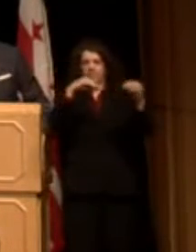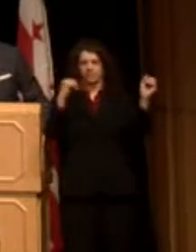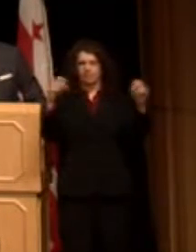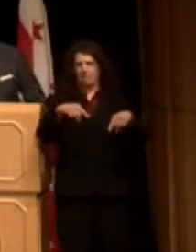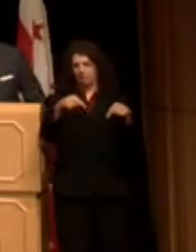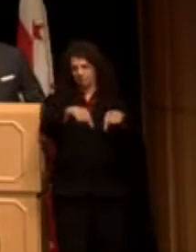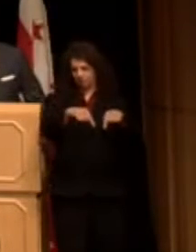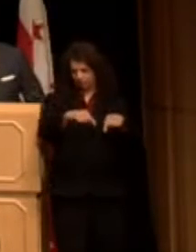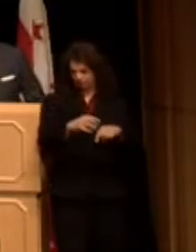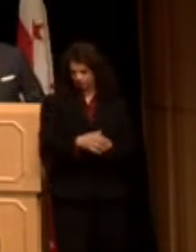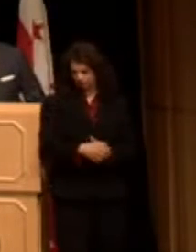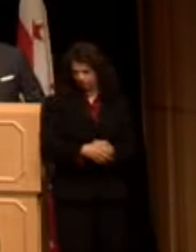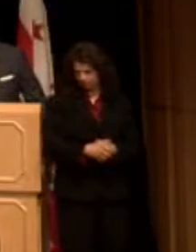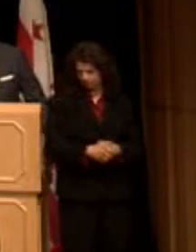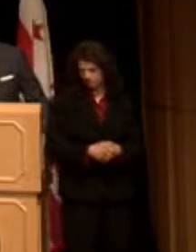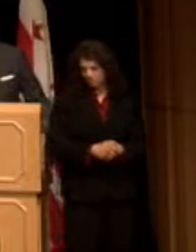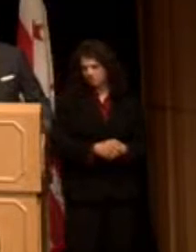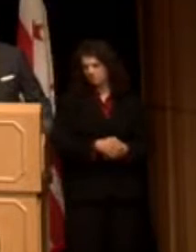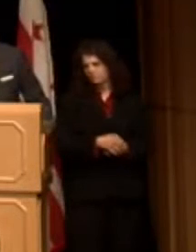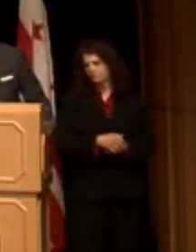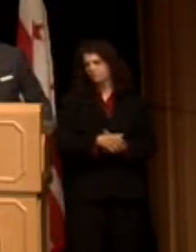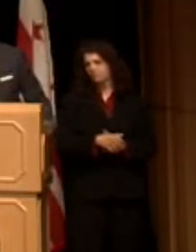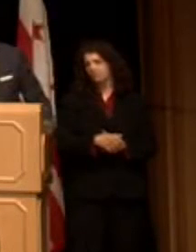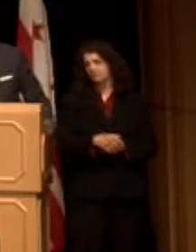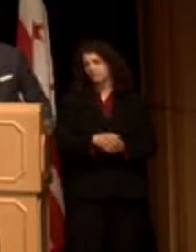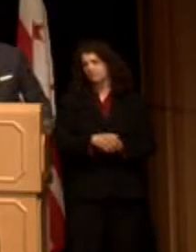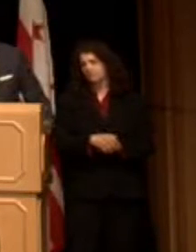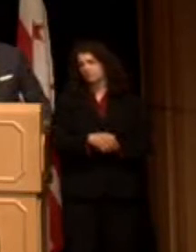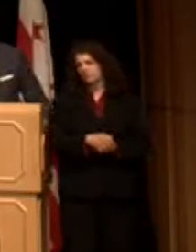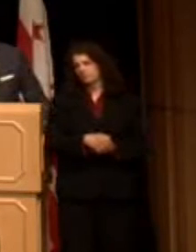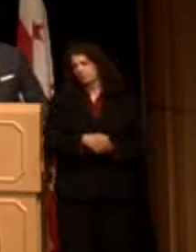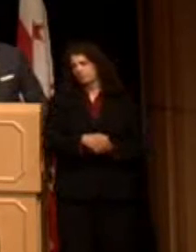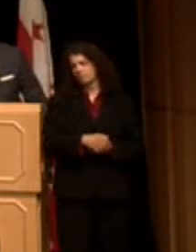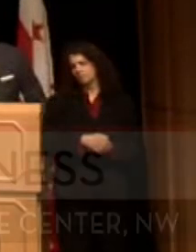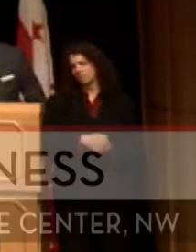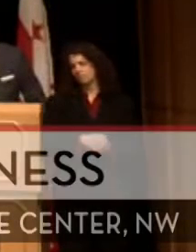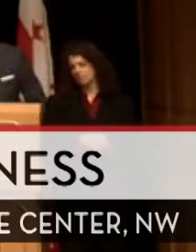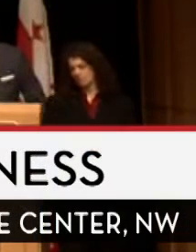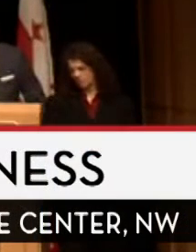2 PATTERSON IS LOCATED IN WARD 6 JUST BLOCKS FROM NOMA METRO